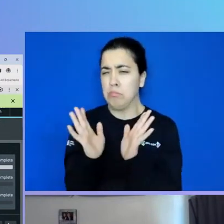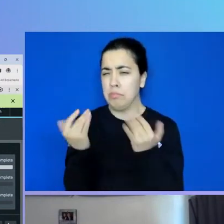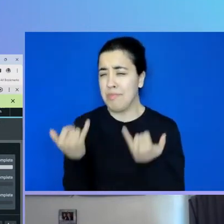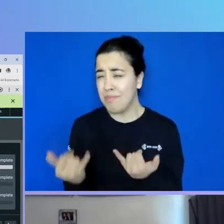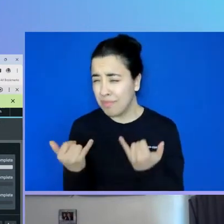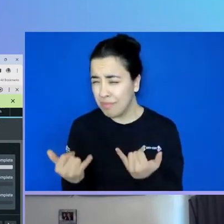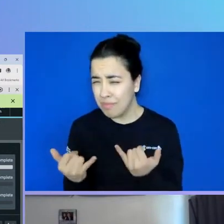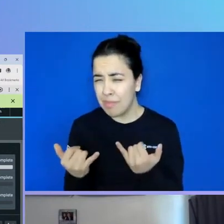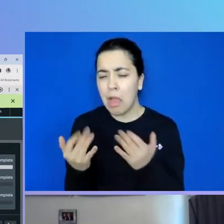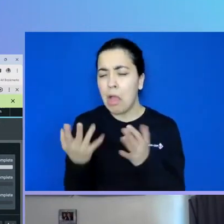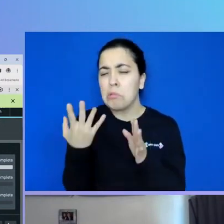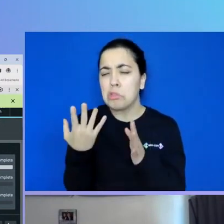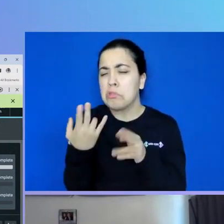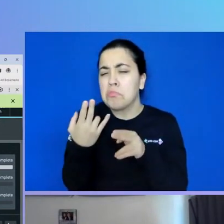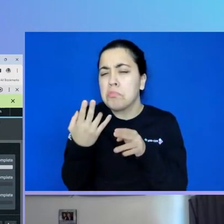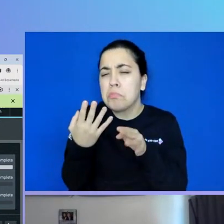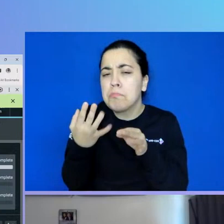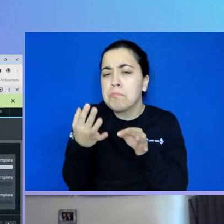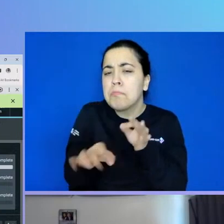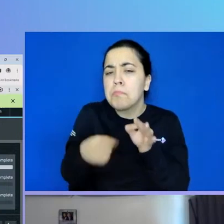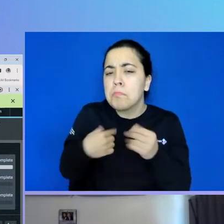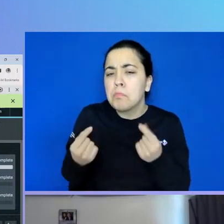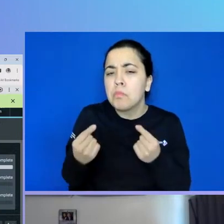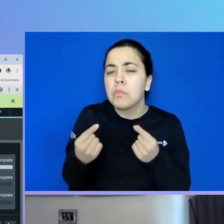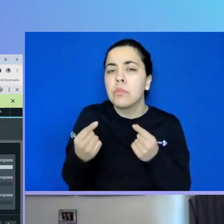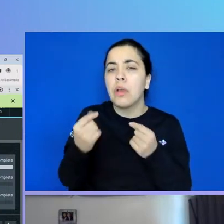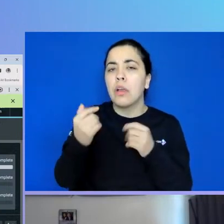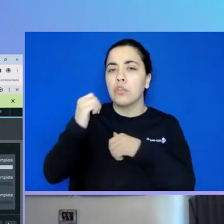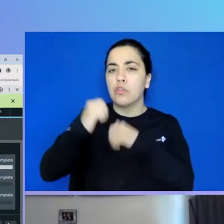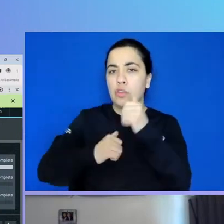I'm going to just do a structure test. So I activate the add or